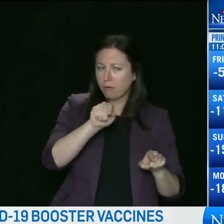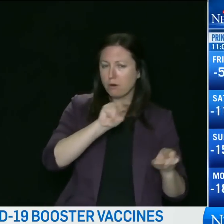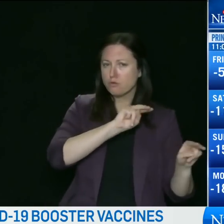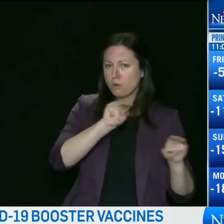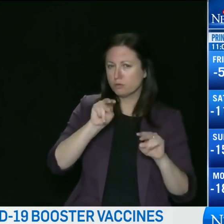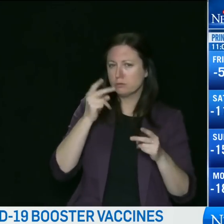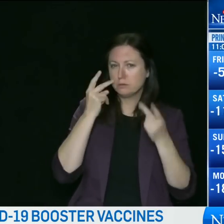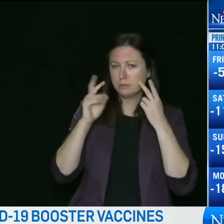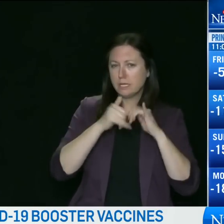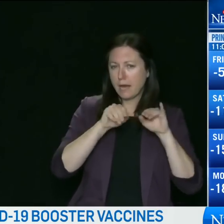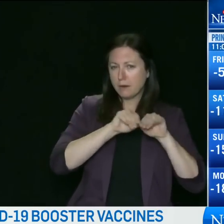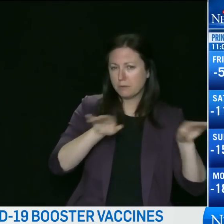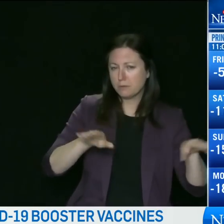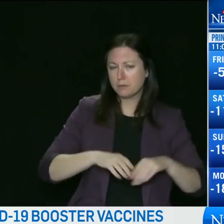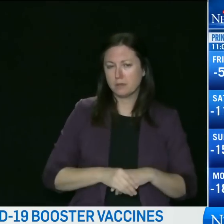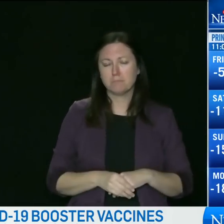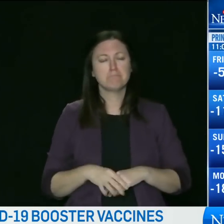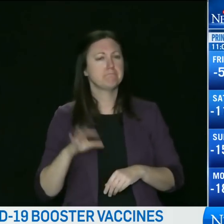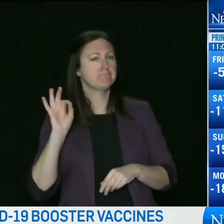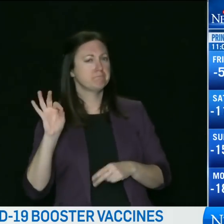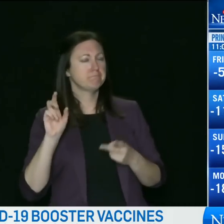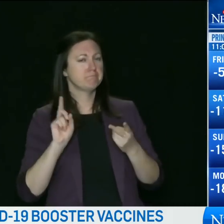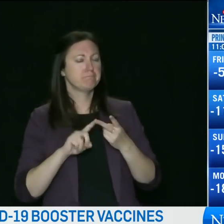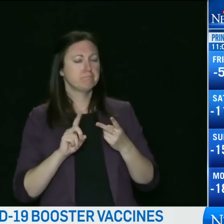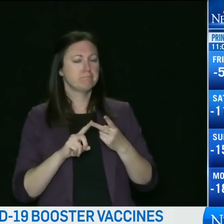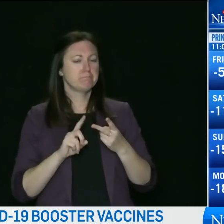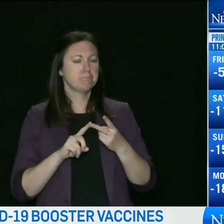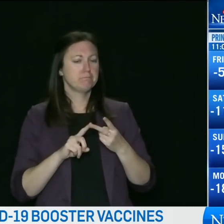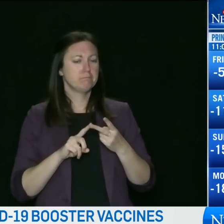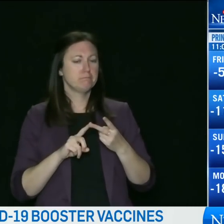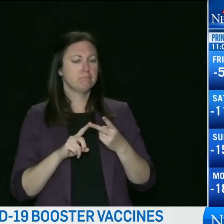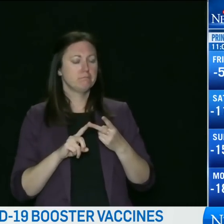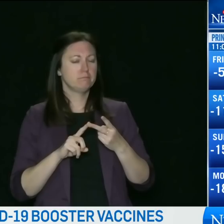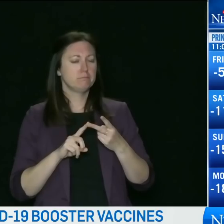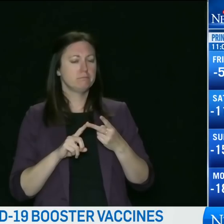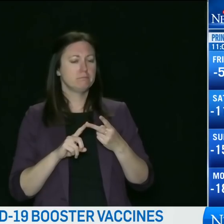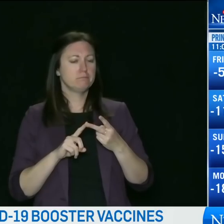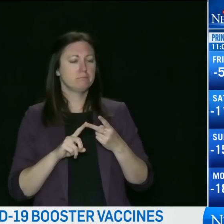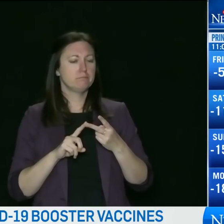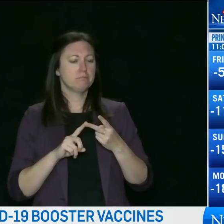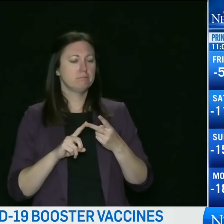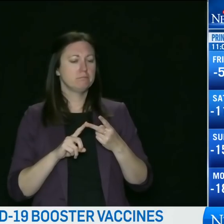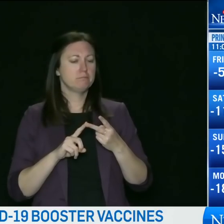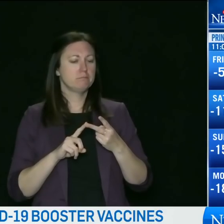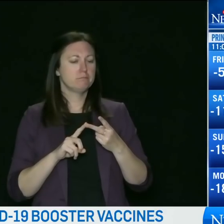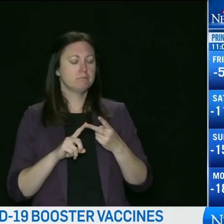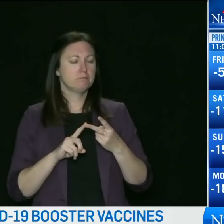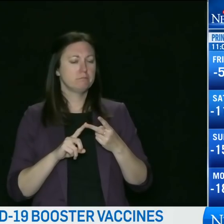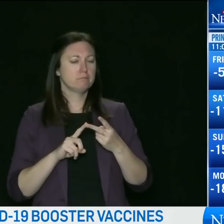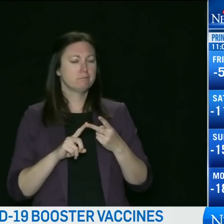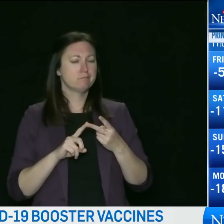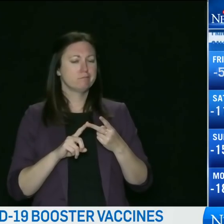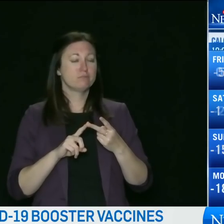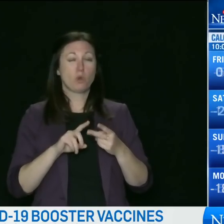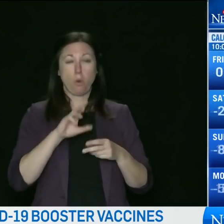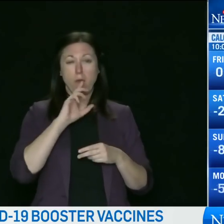ARE WATCHING THE OMICRON. VARIANT. Reporter: THANK YOU VERY